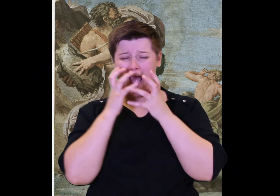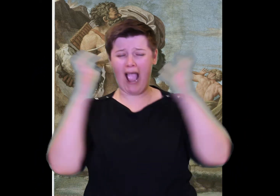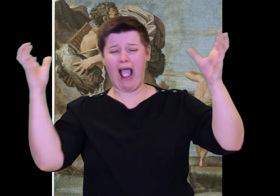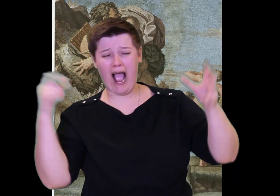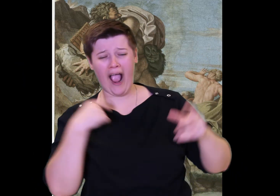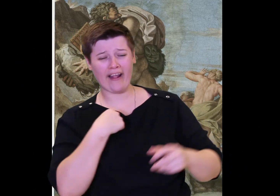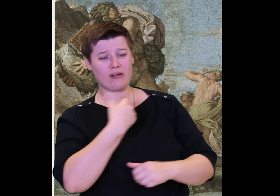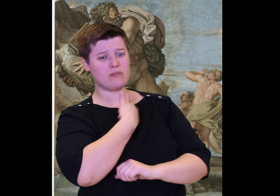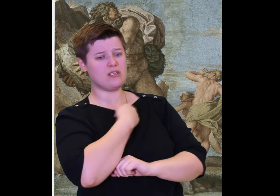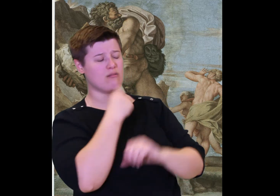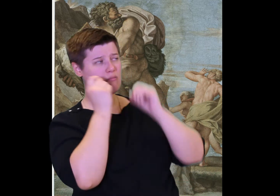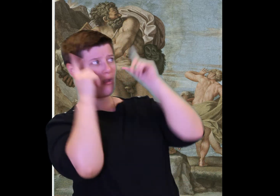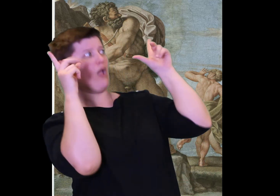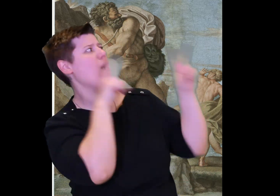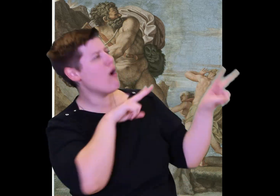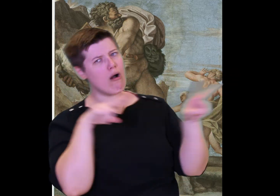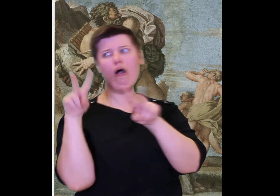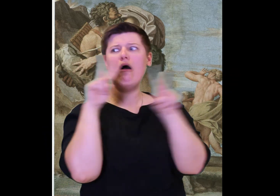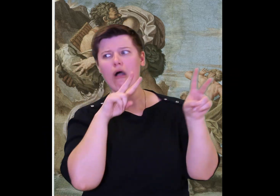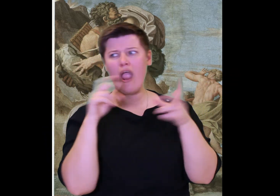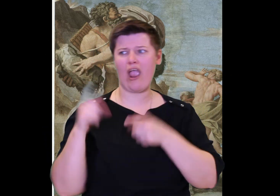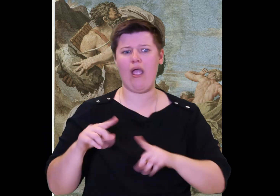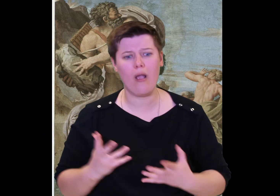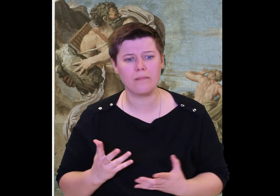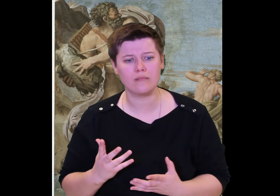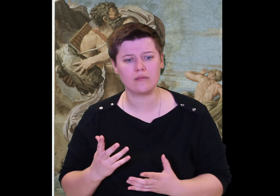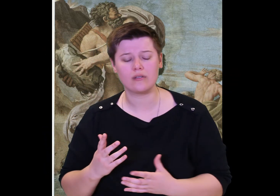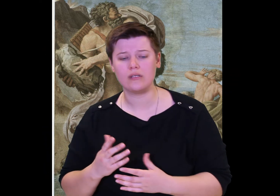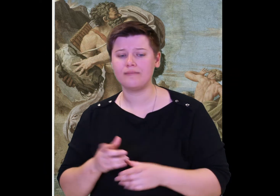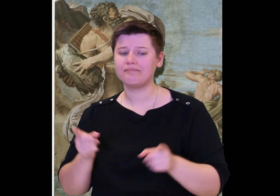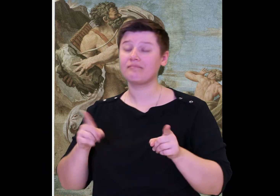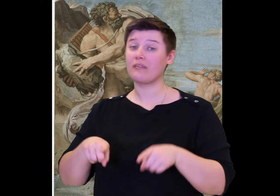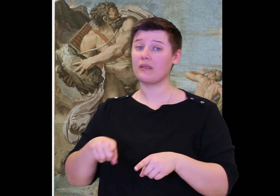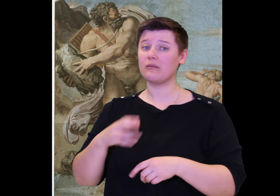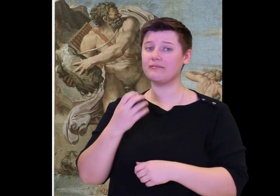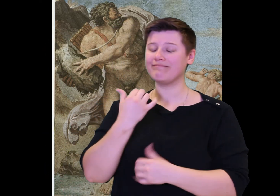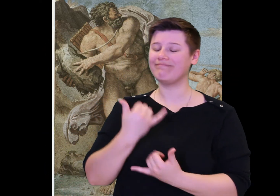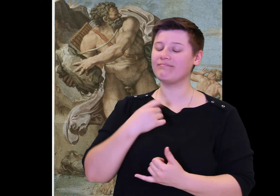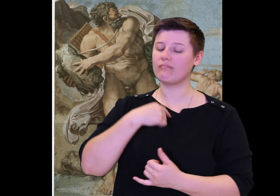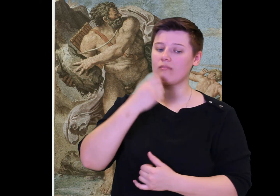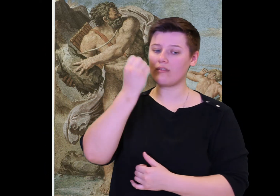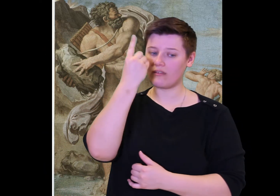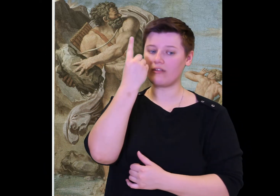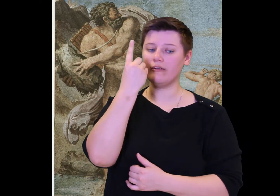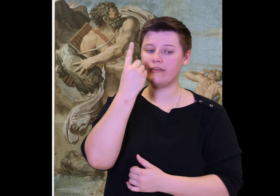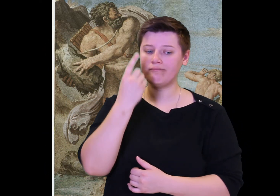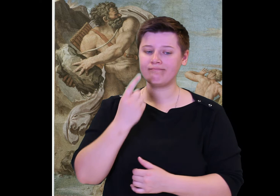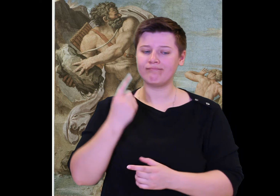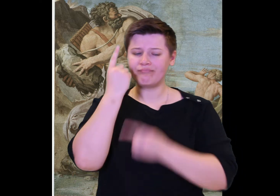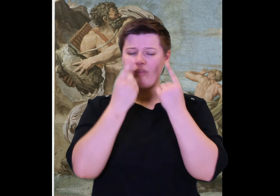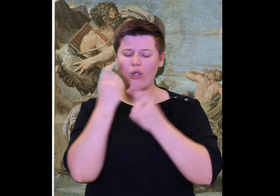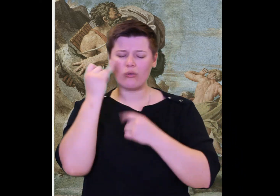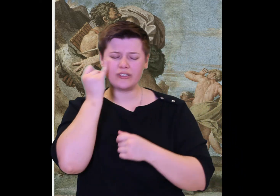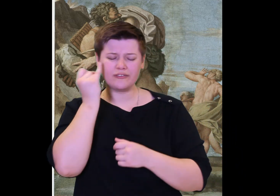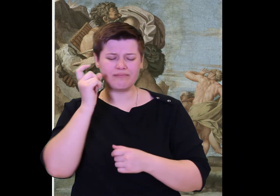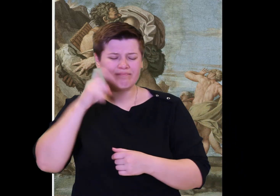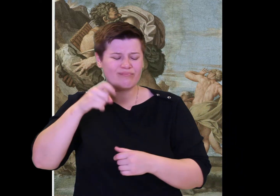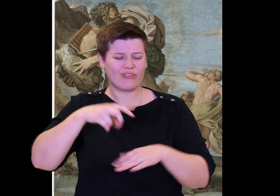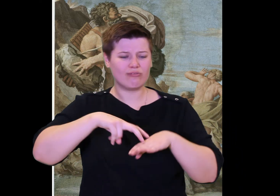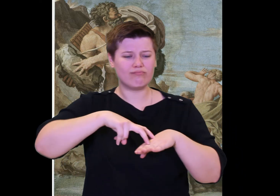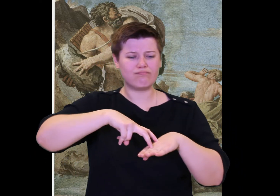seized us, and hurled us back to sea, the wrong direction, far from our home.